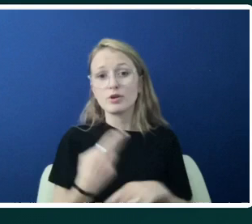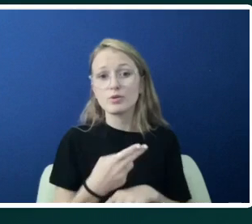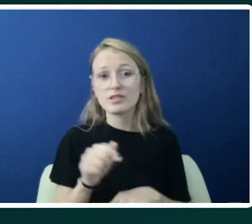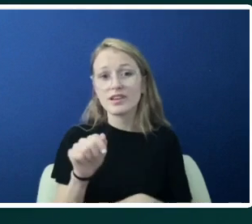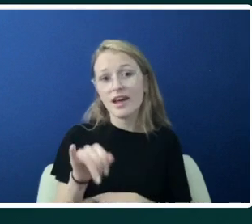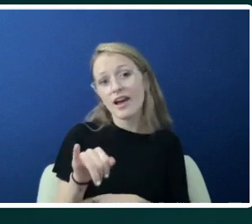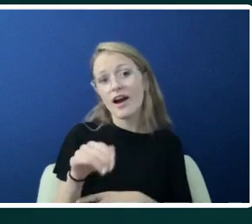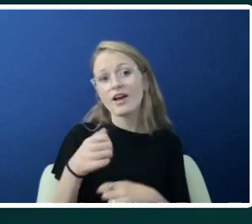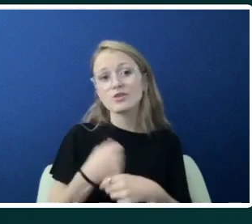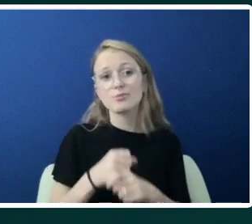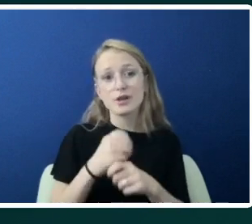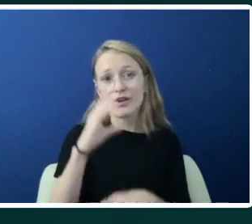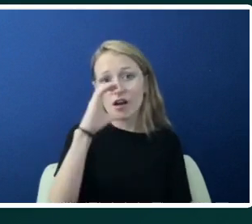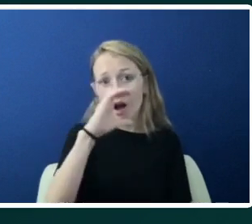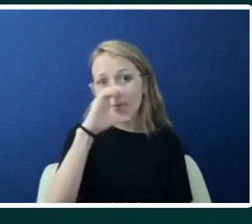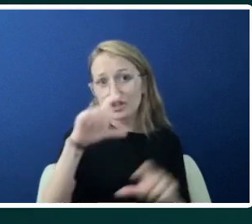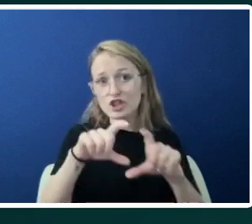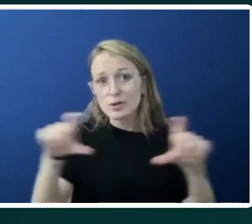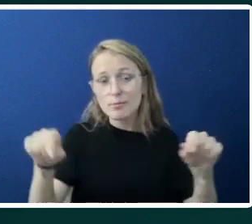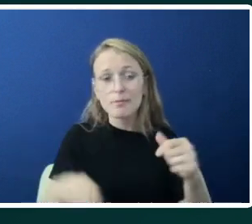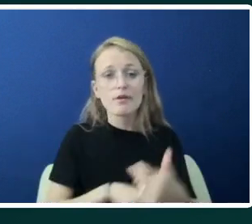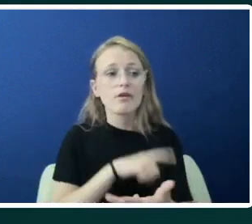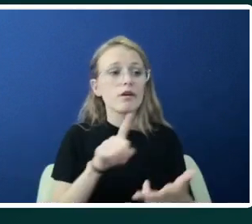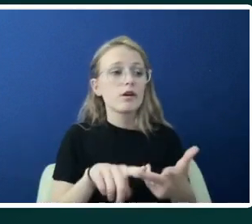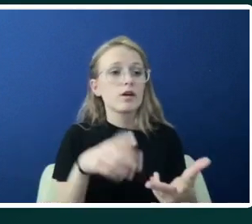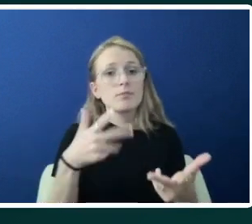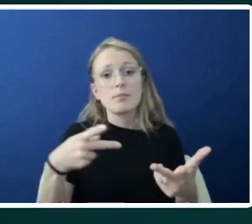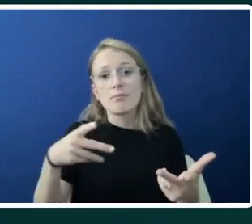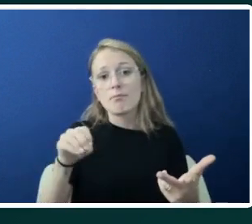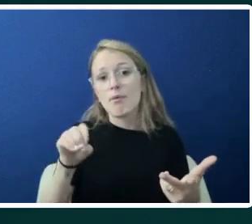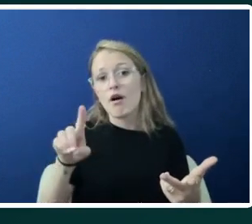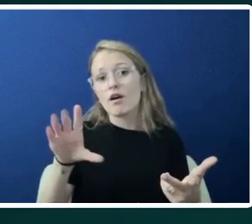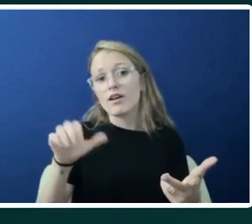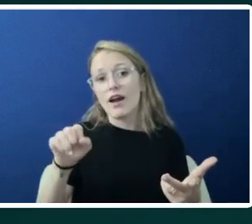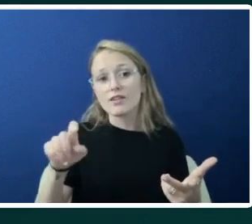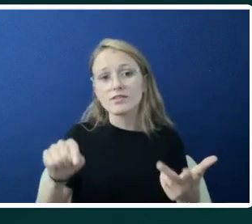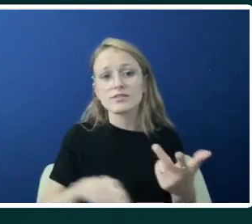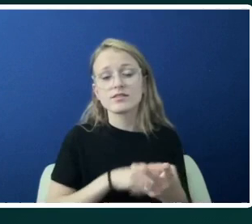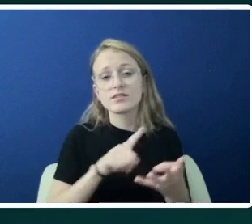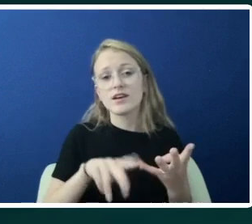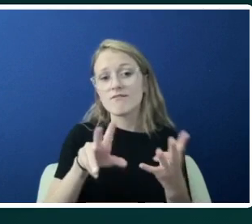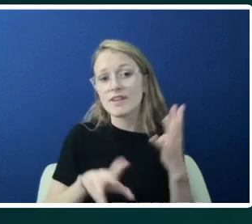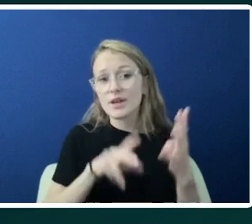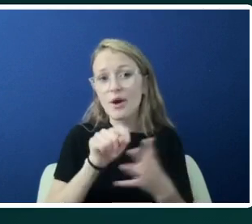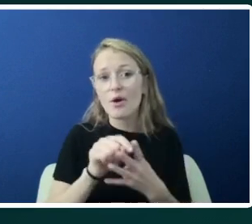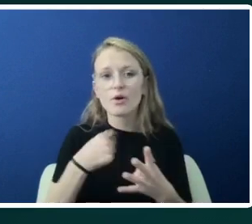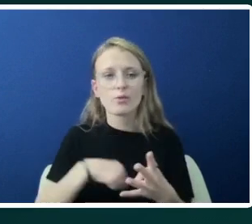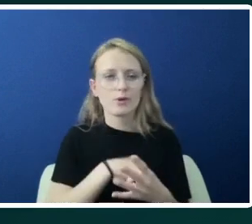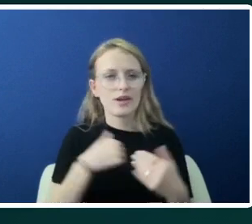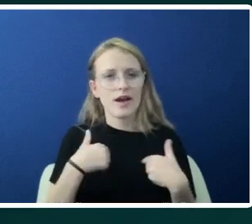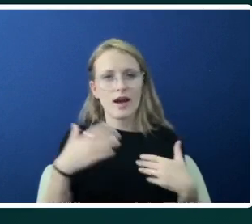all the way, you know, to doing a podcast or a video. And we had a wide range of those.